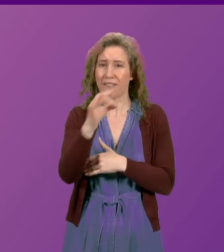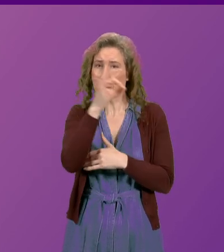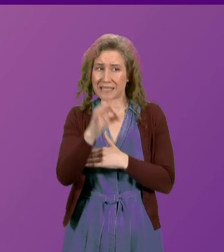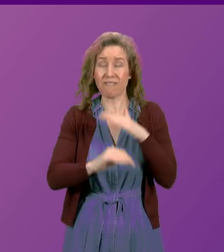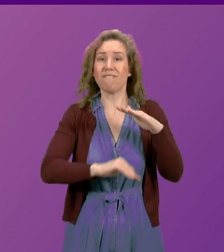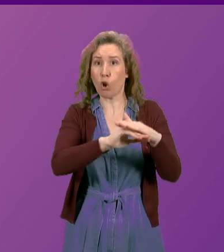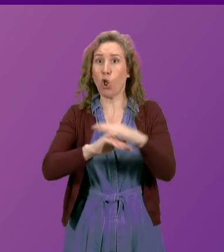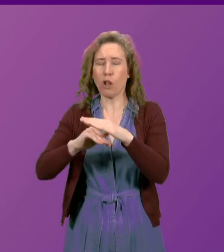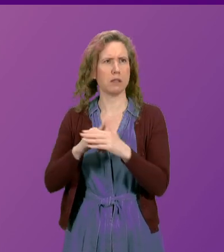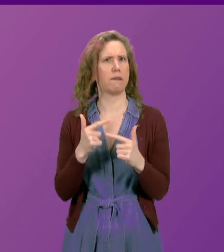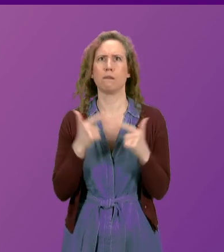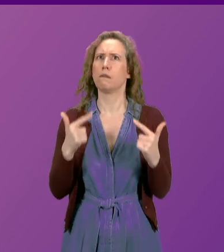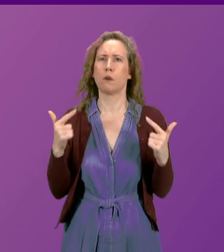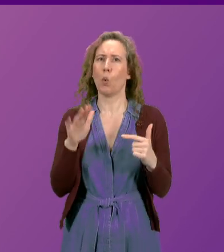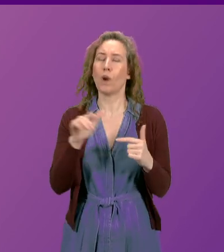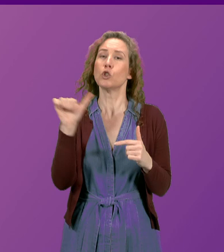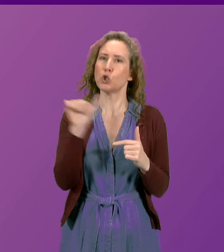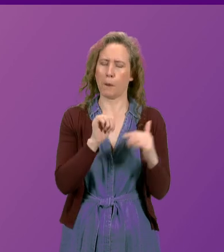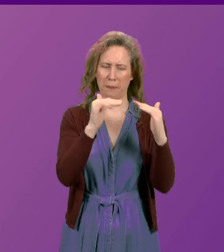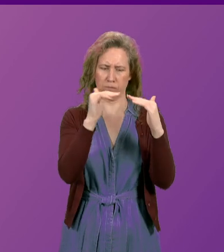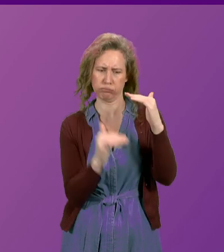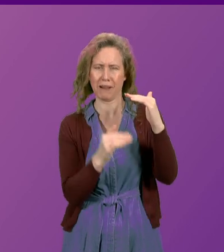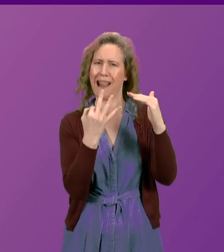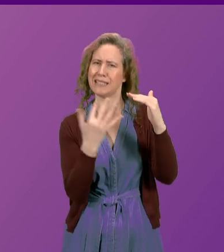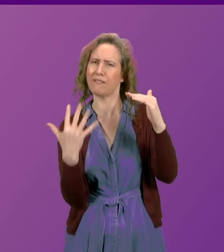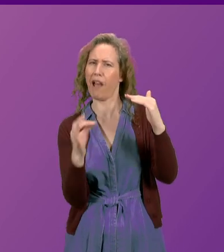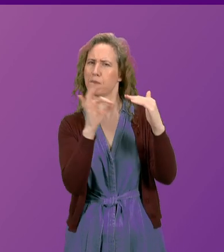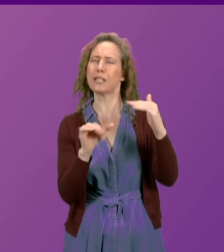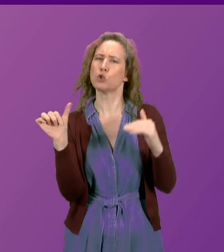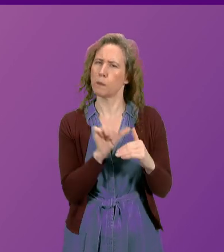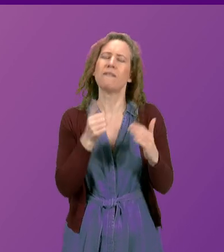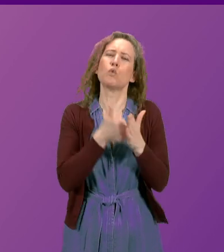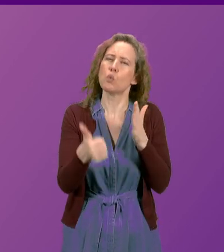which is far too high and should be about 10 per cent lower for ordinary activity;